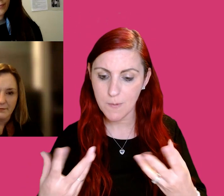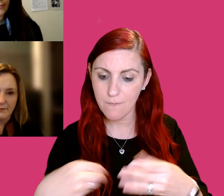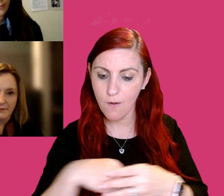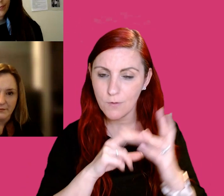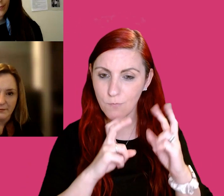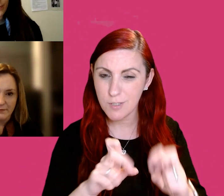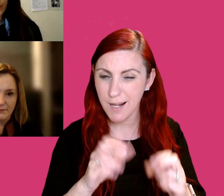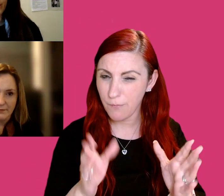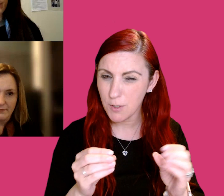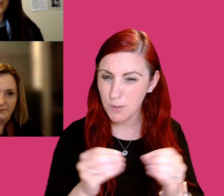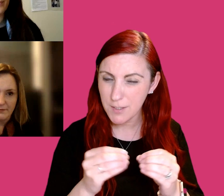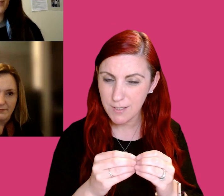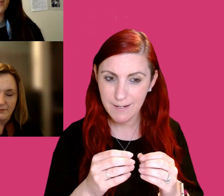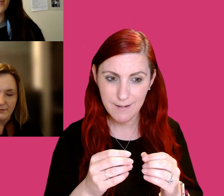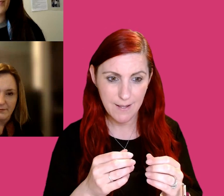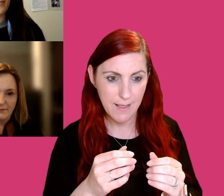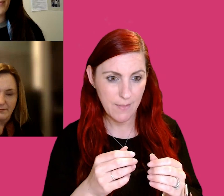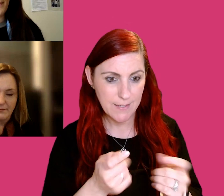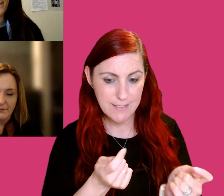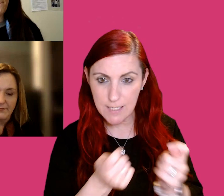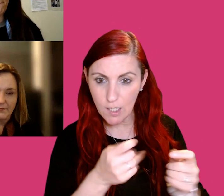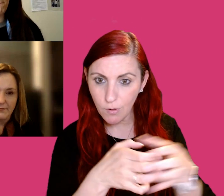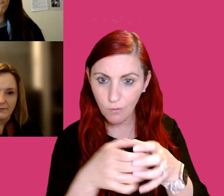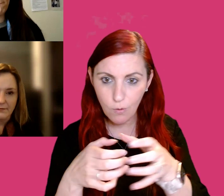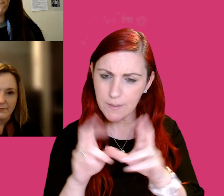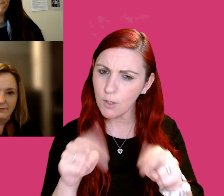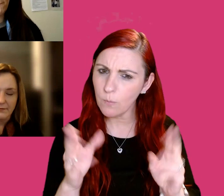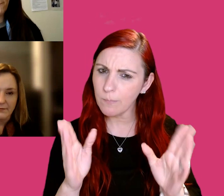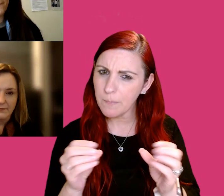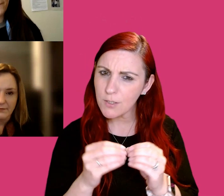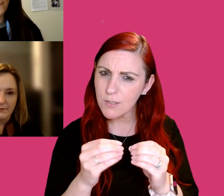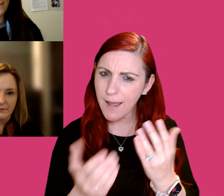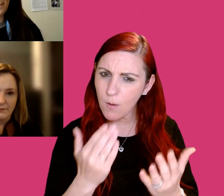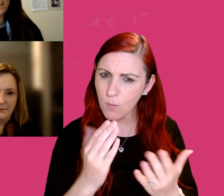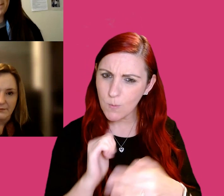like the app the Steering group um can you tell us how you went about setting those up and what